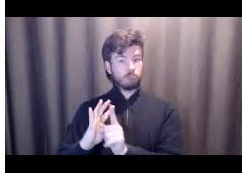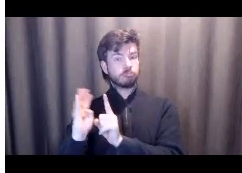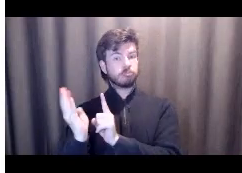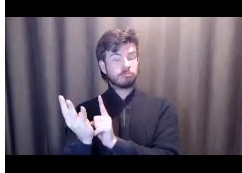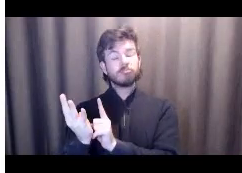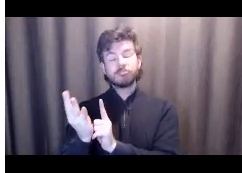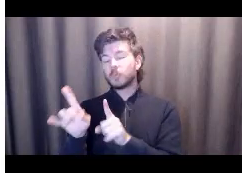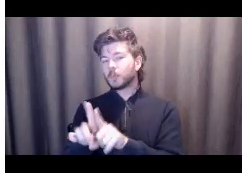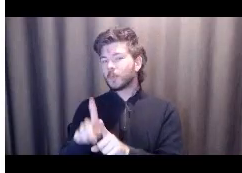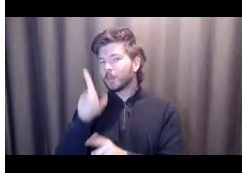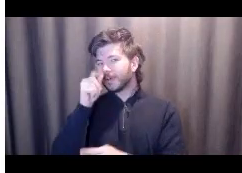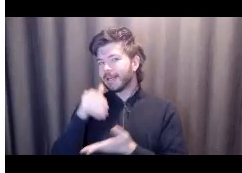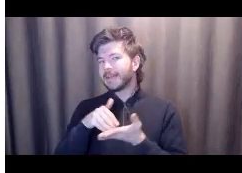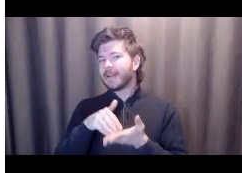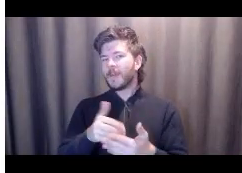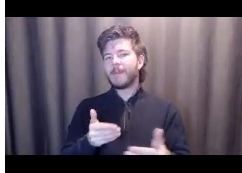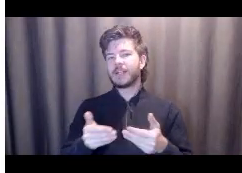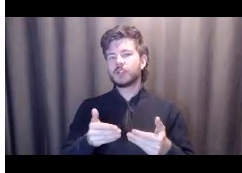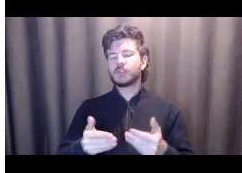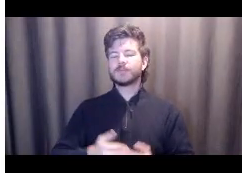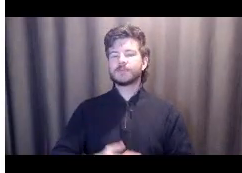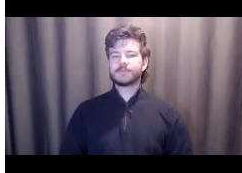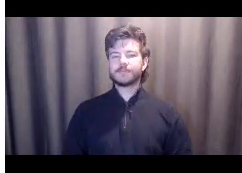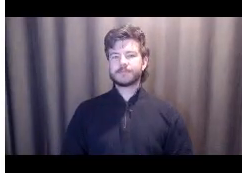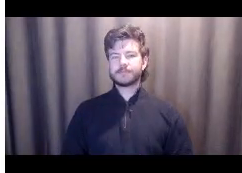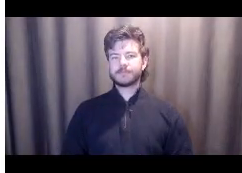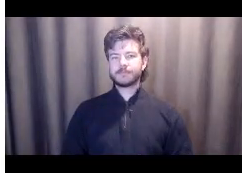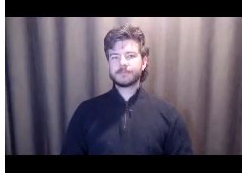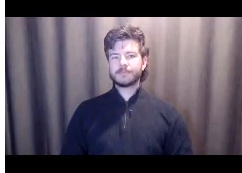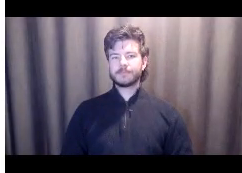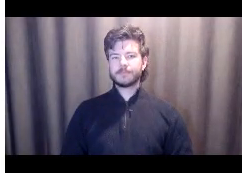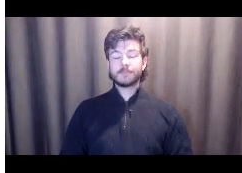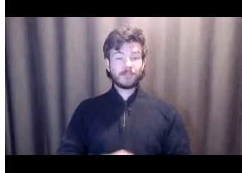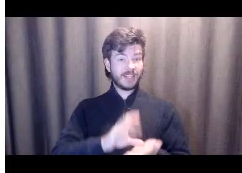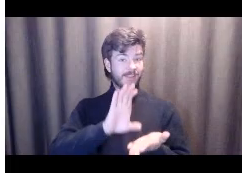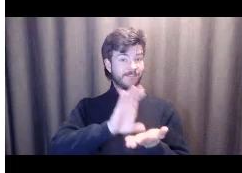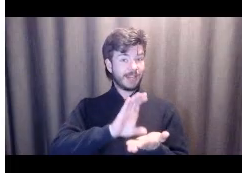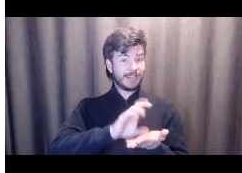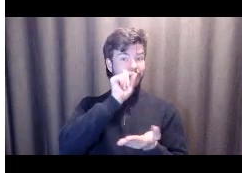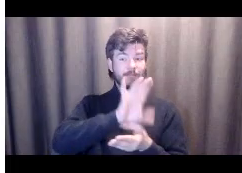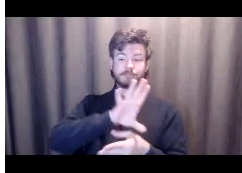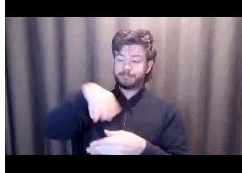Funding may also be included in a plan for some types of paid